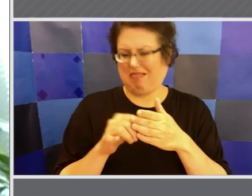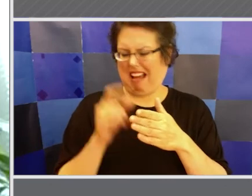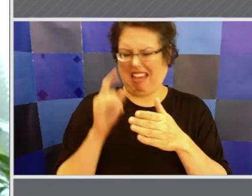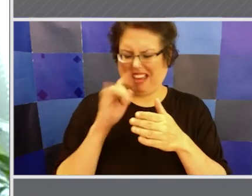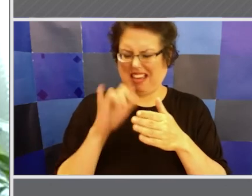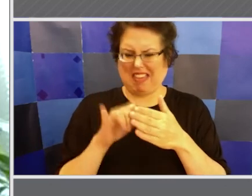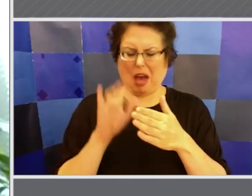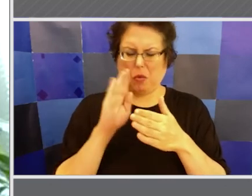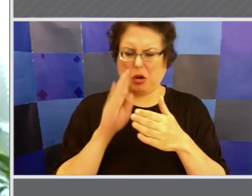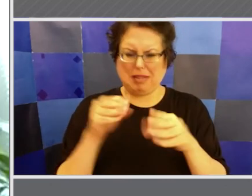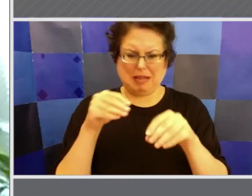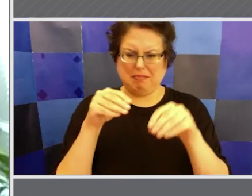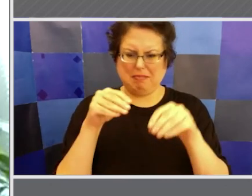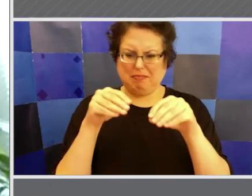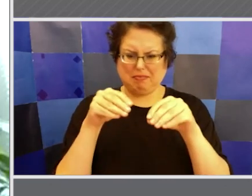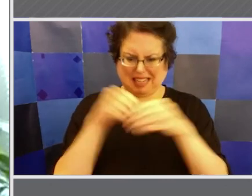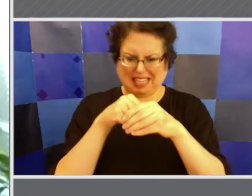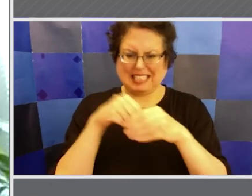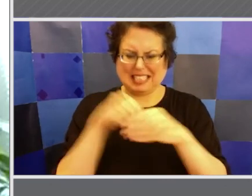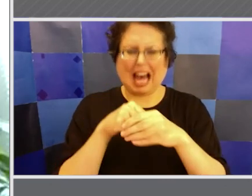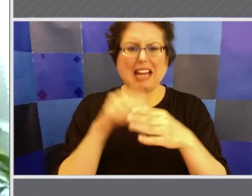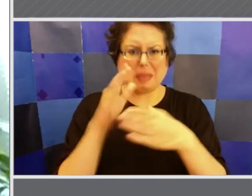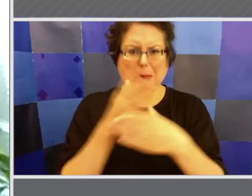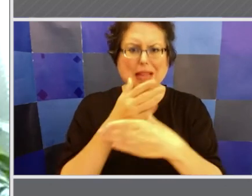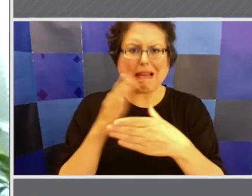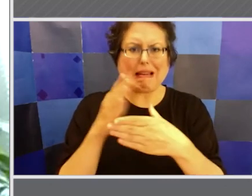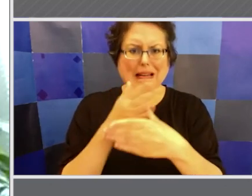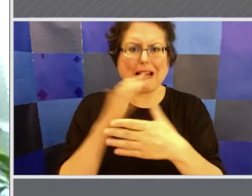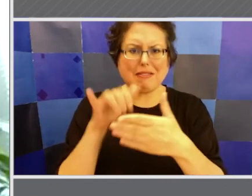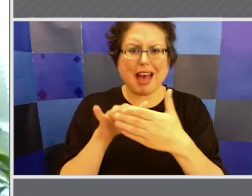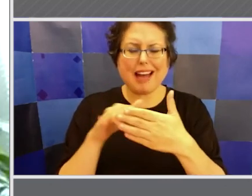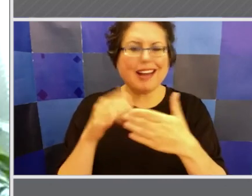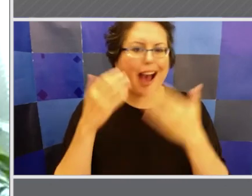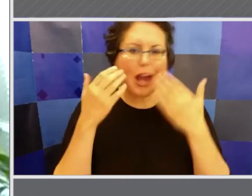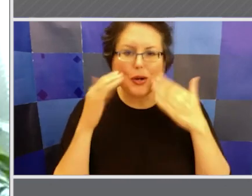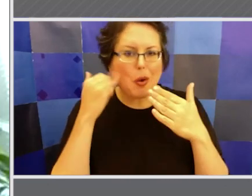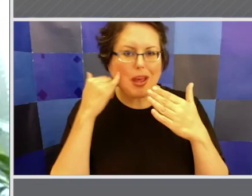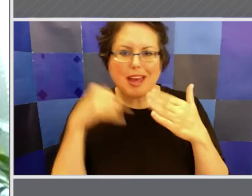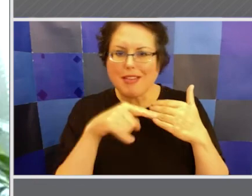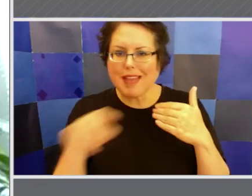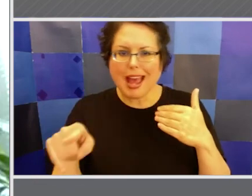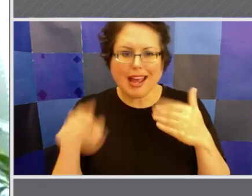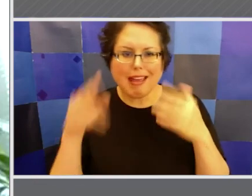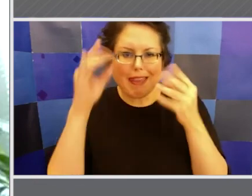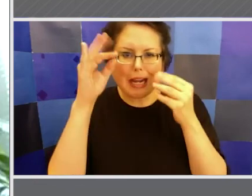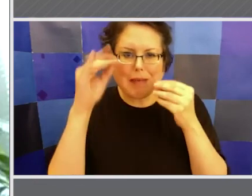So I don't know if they take into account any kind of like consumer price index information for that sort of stuff.